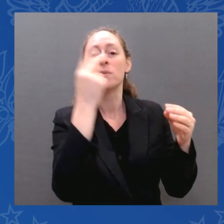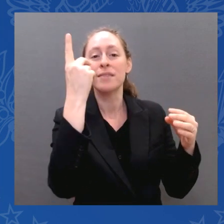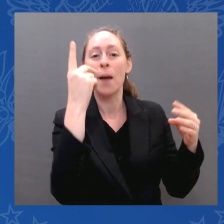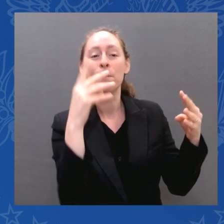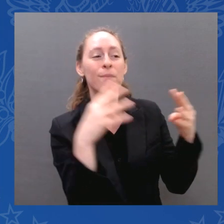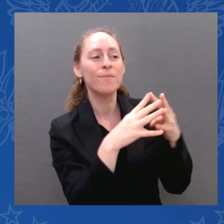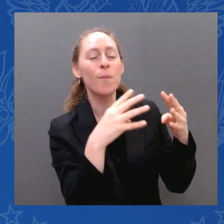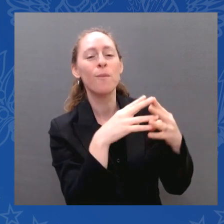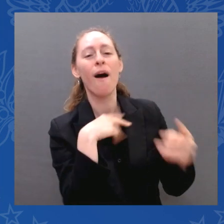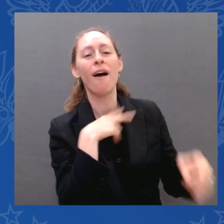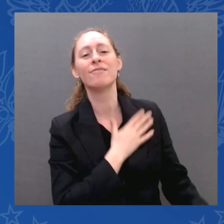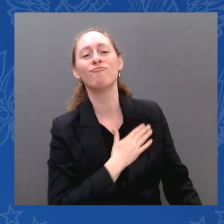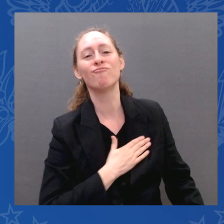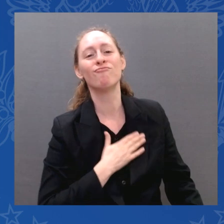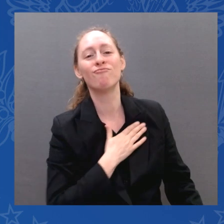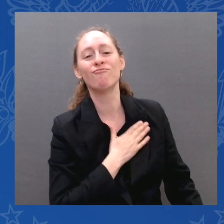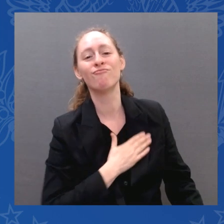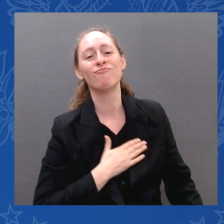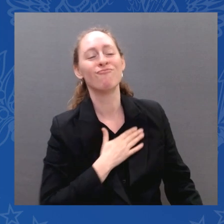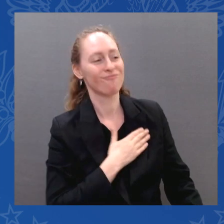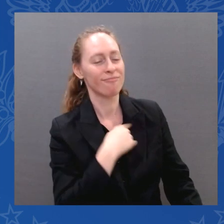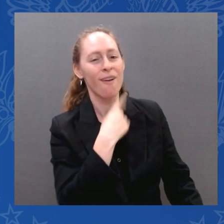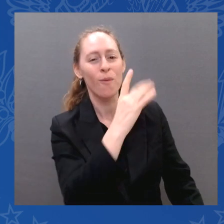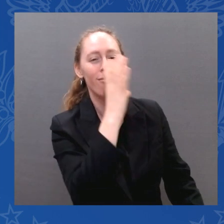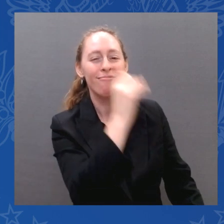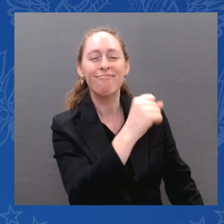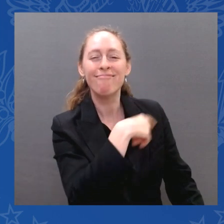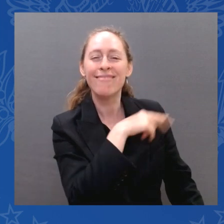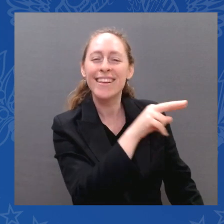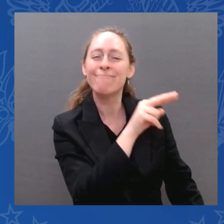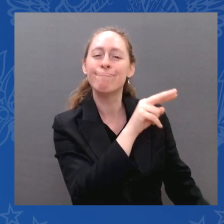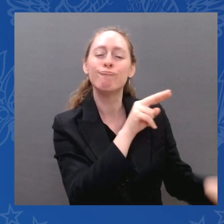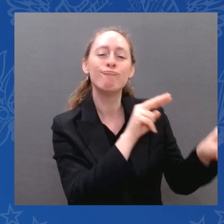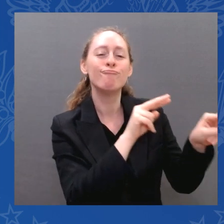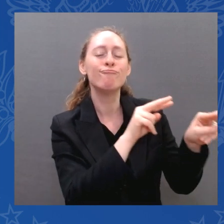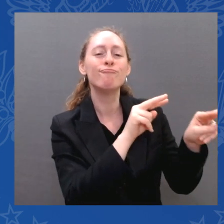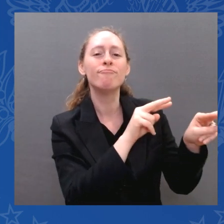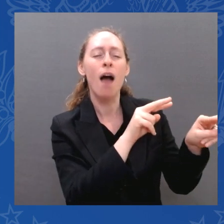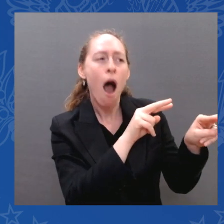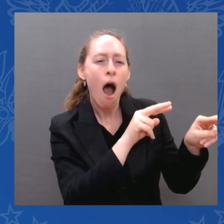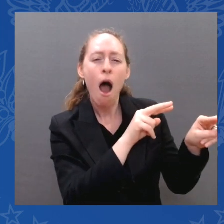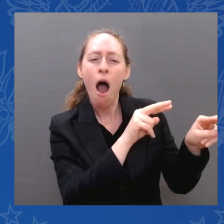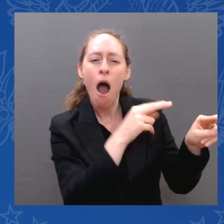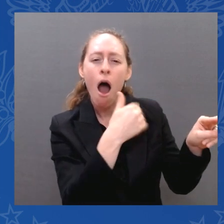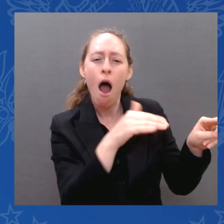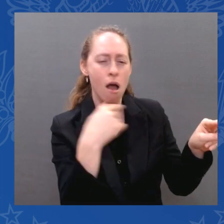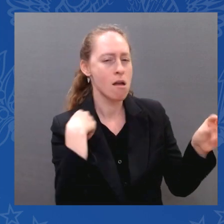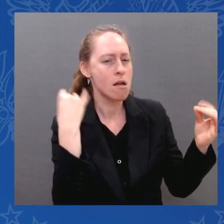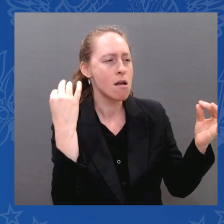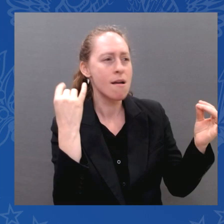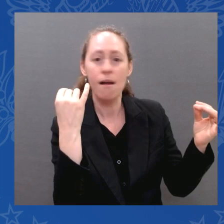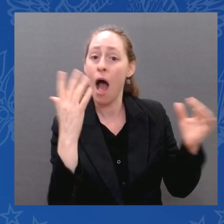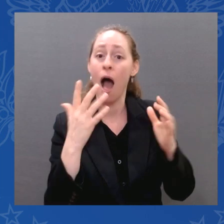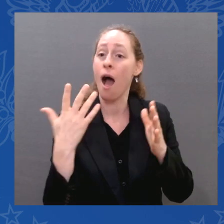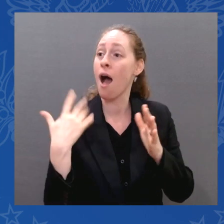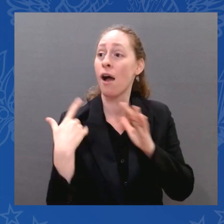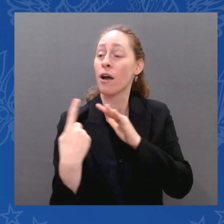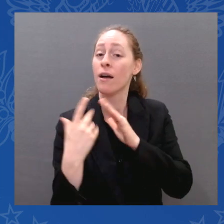I imagined paths that could be my escape. I earned a basketball scholarship to attend the University of Notre Dame.